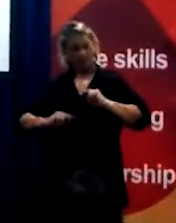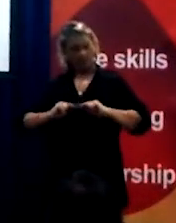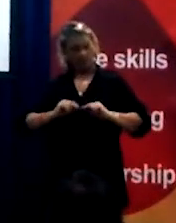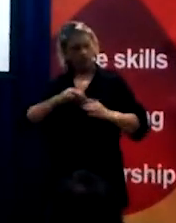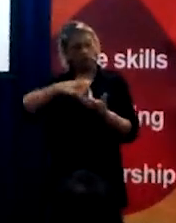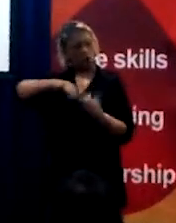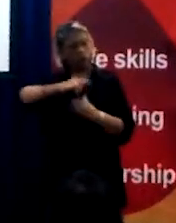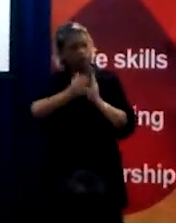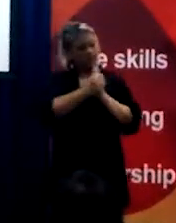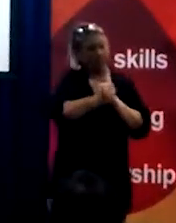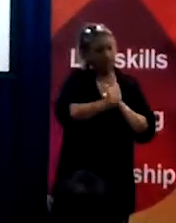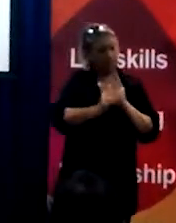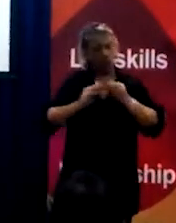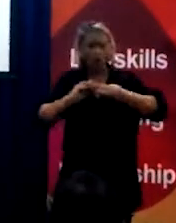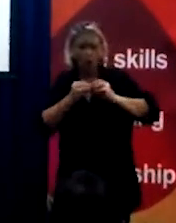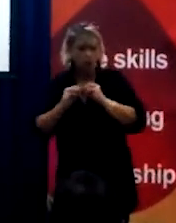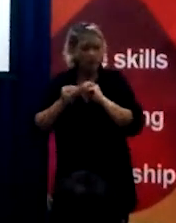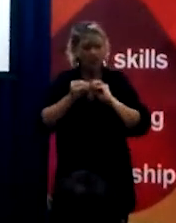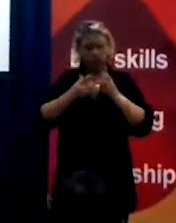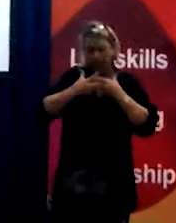Our kids are linked by their language and their culture.